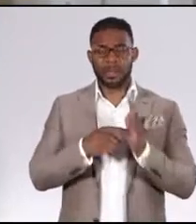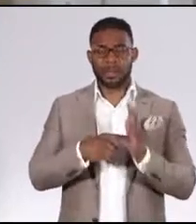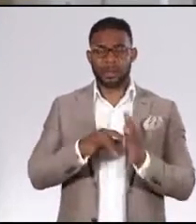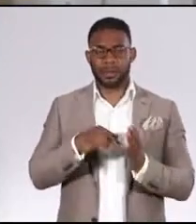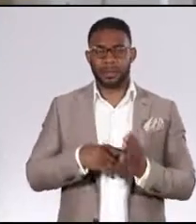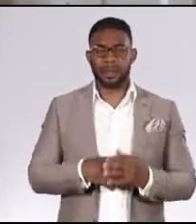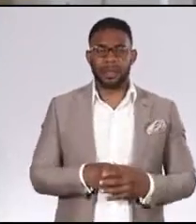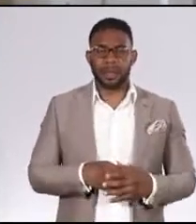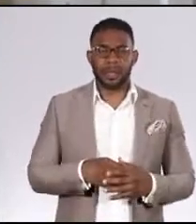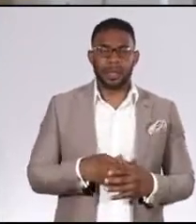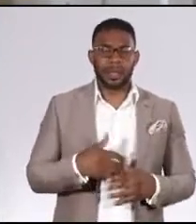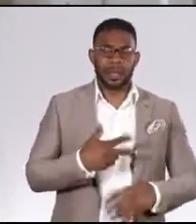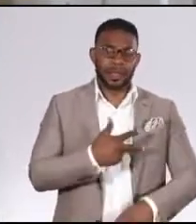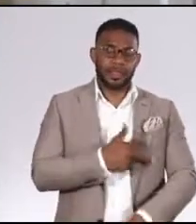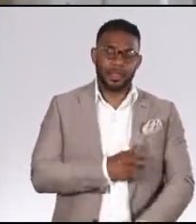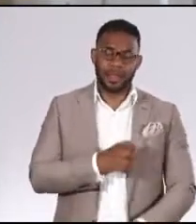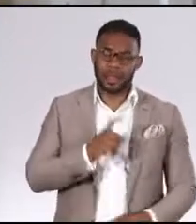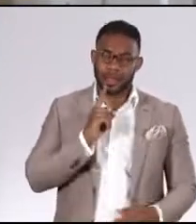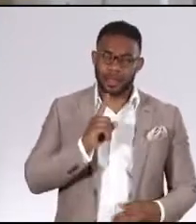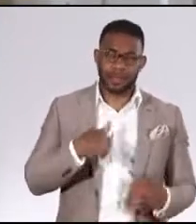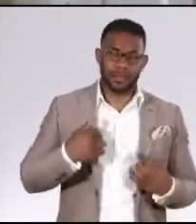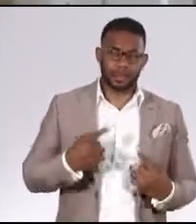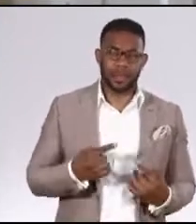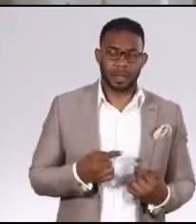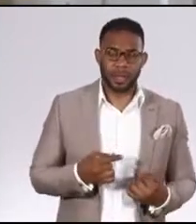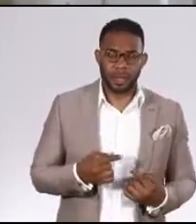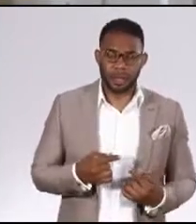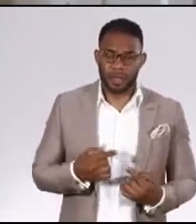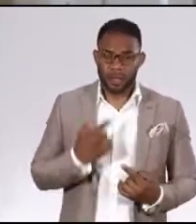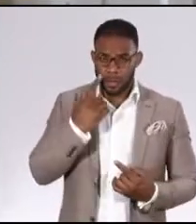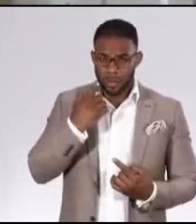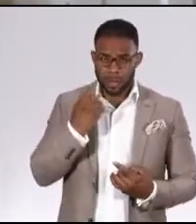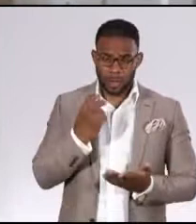The vaccines uh that have been uh recently authorized for